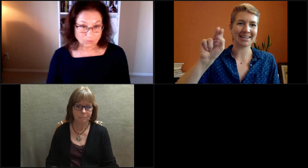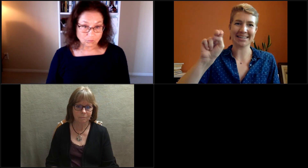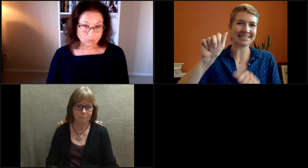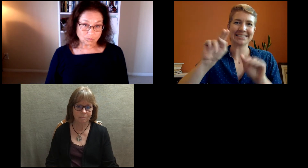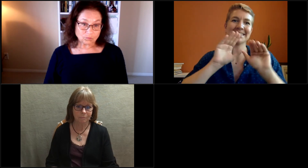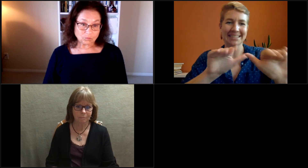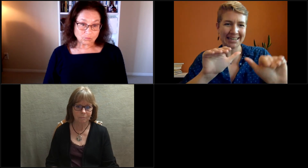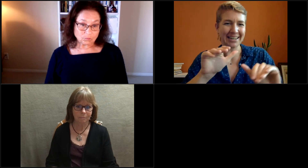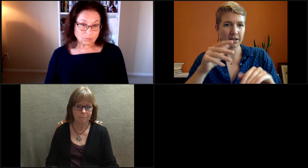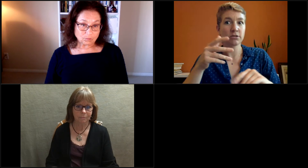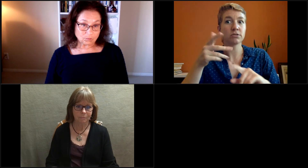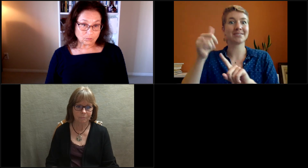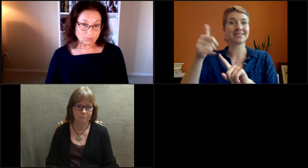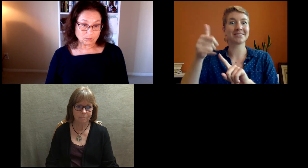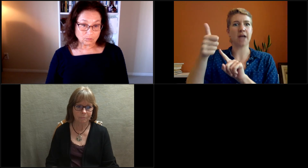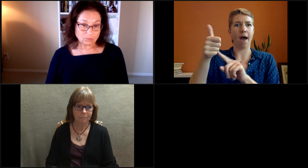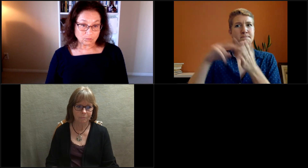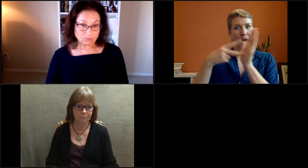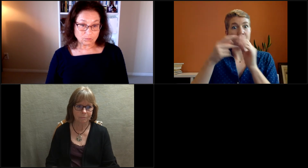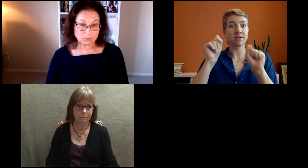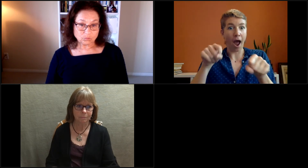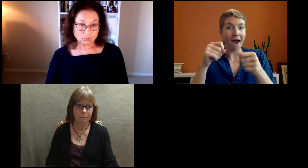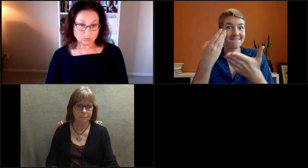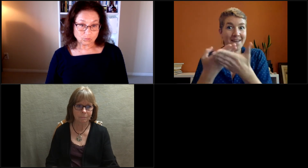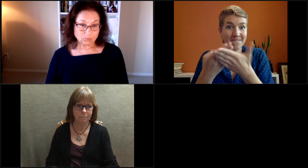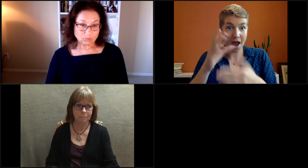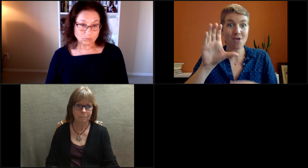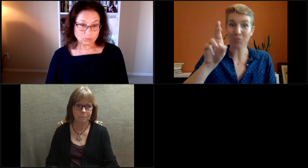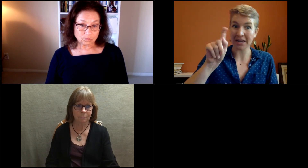`Greece is an island in the Mediterranean.’